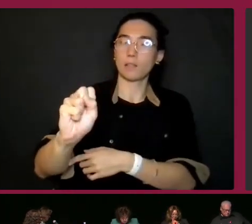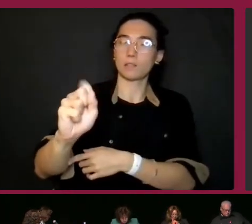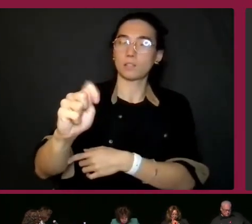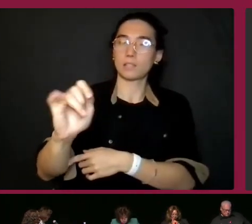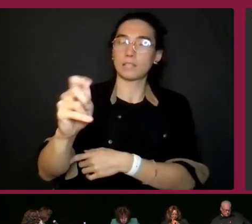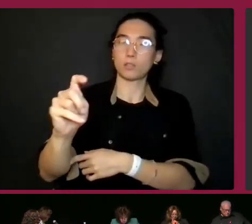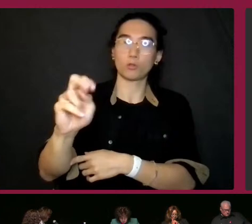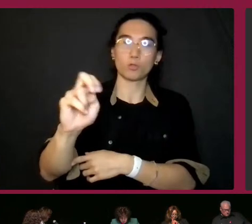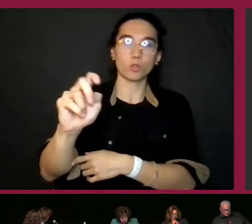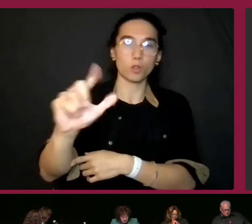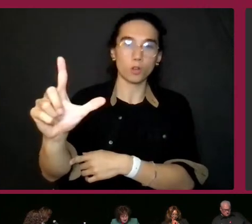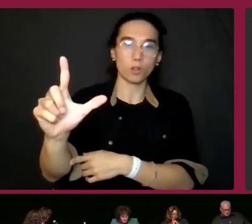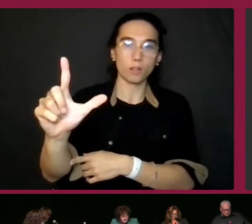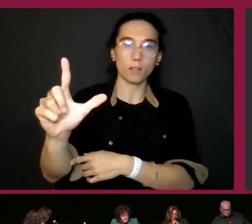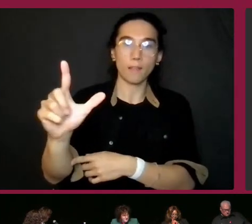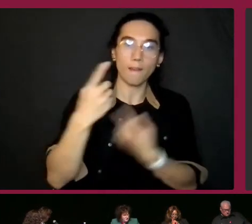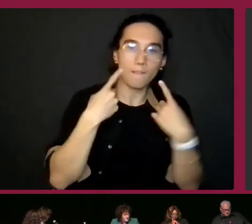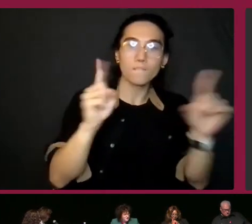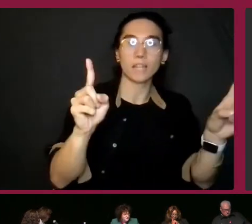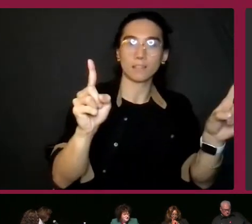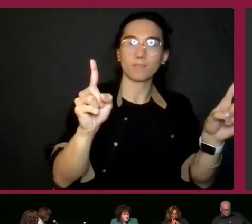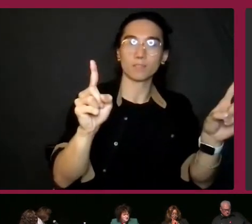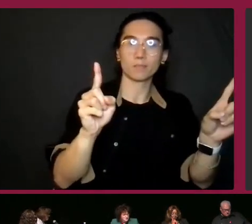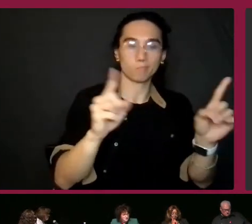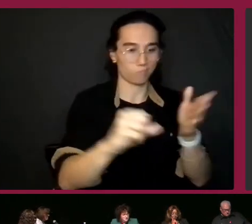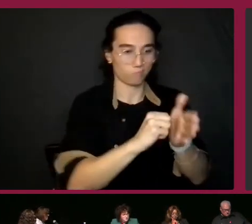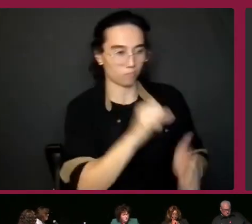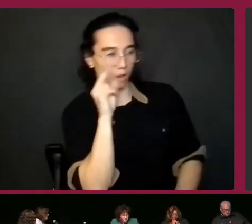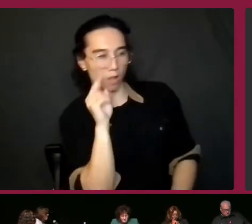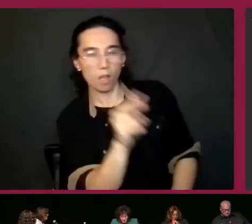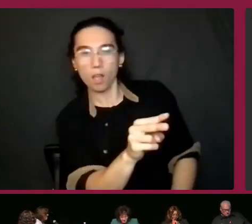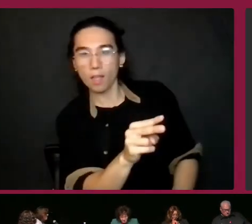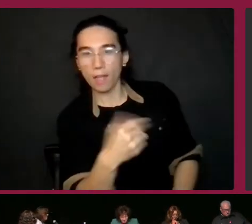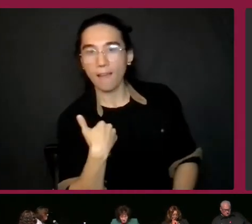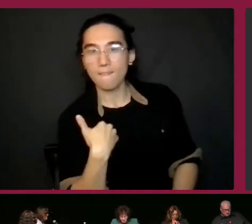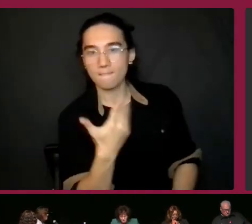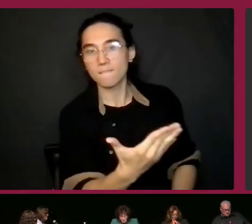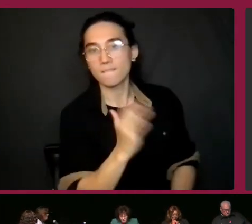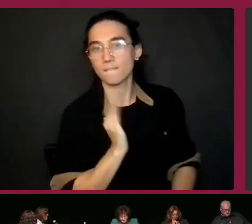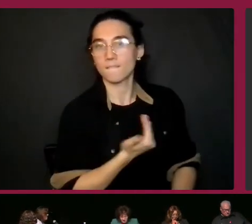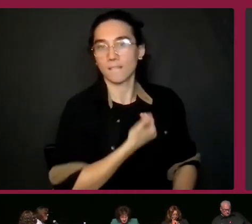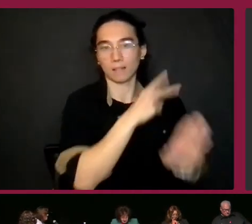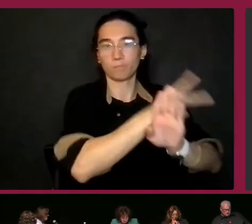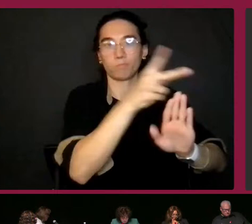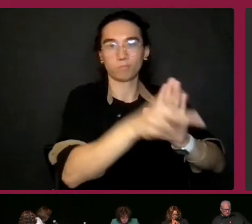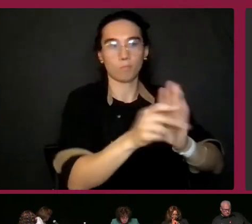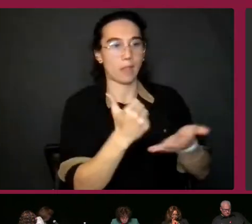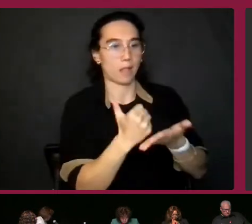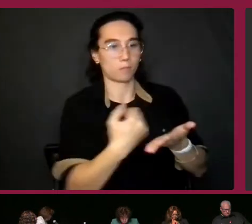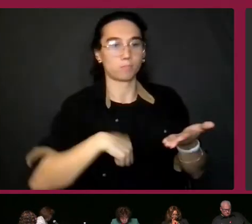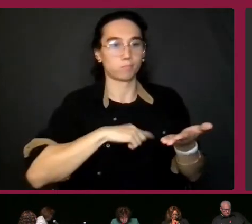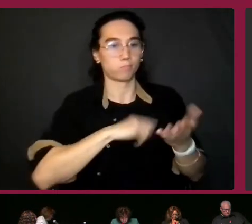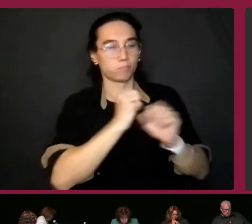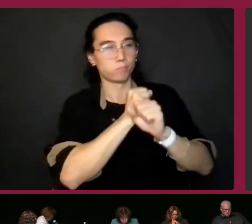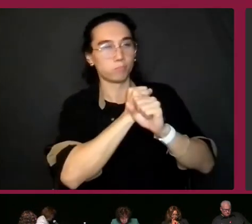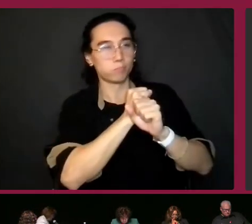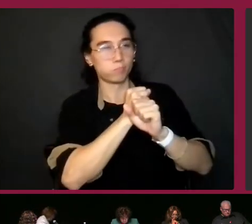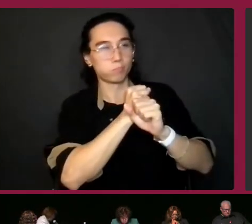manifest as precision campus, and it's the, the program that we use to visualize our data. Thank you.